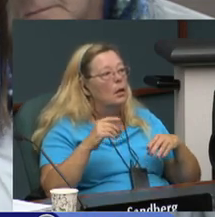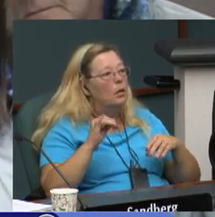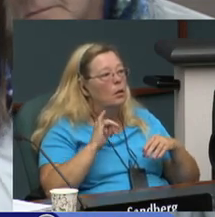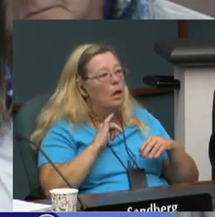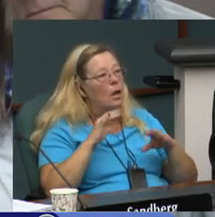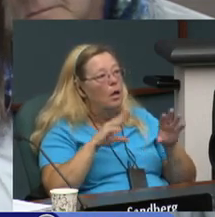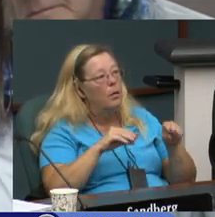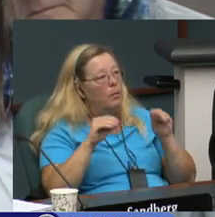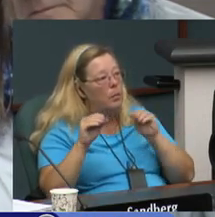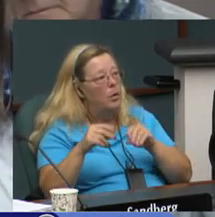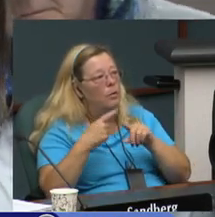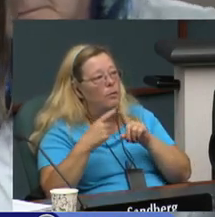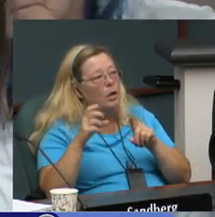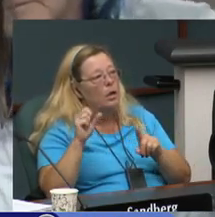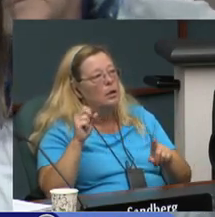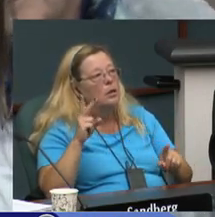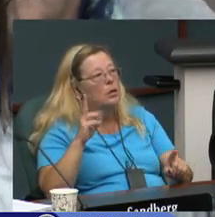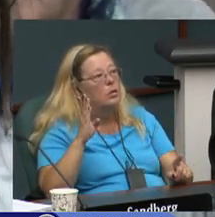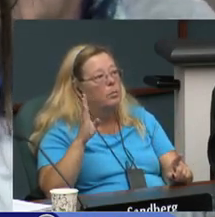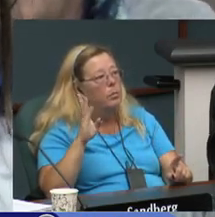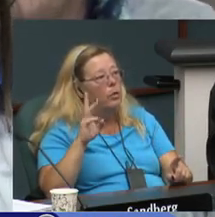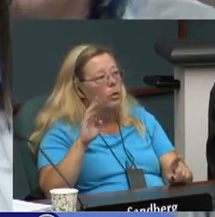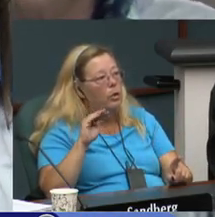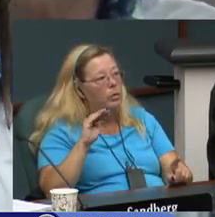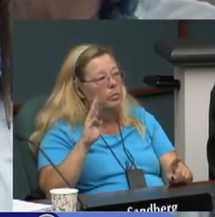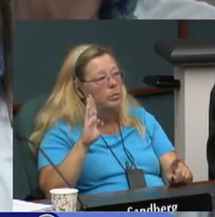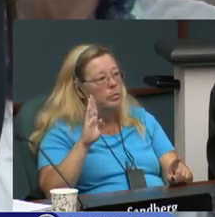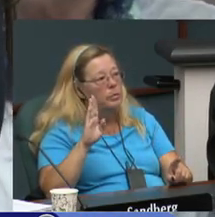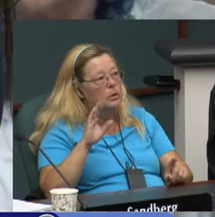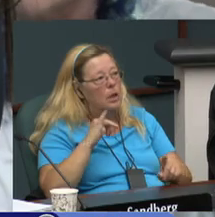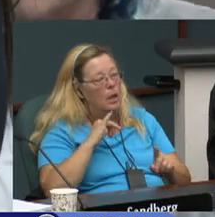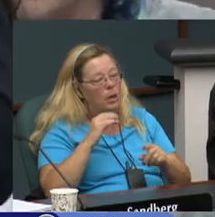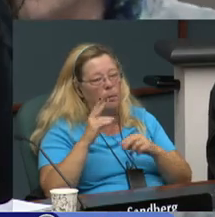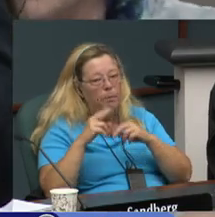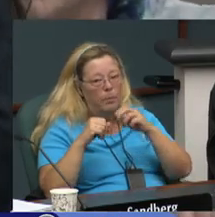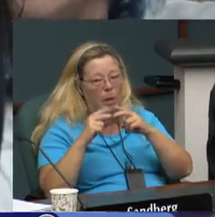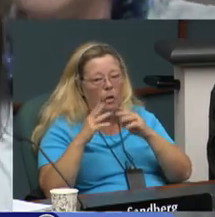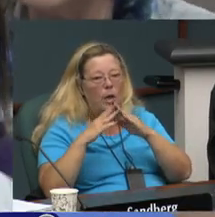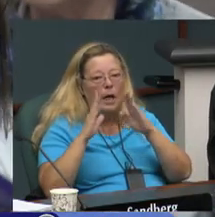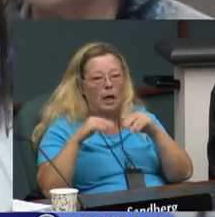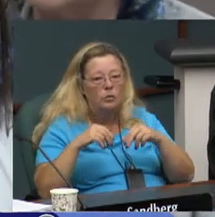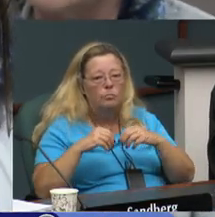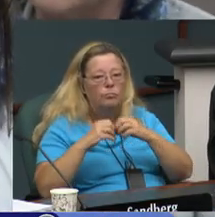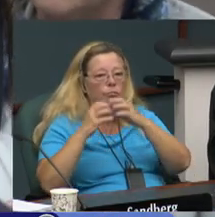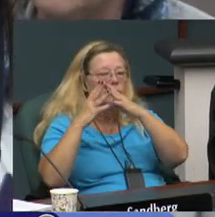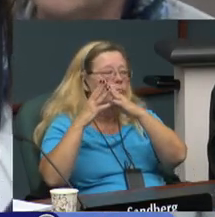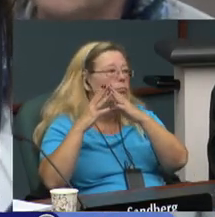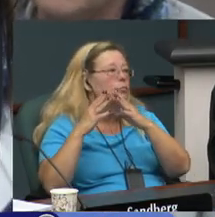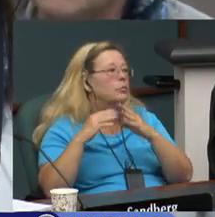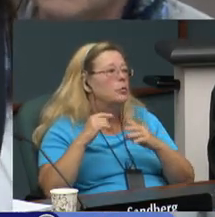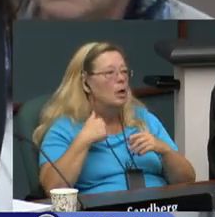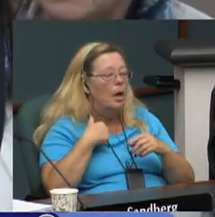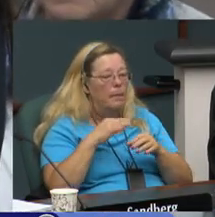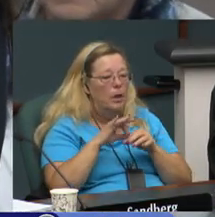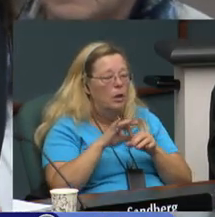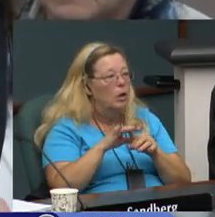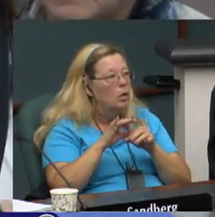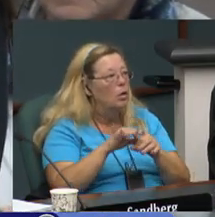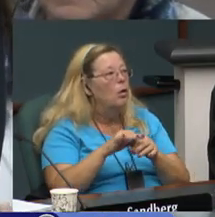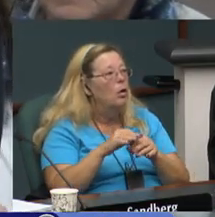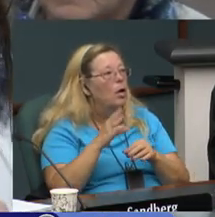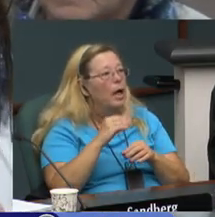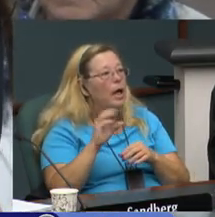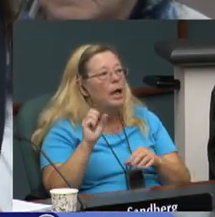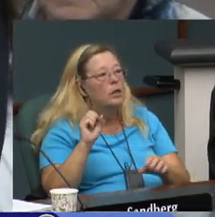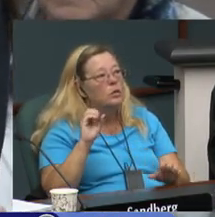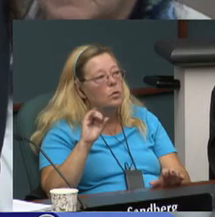there from the suburbs we built a house and I'm a gardener and the soil and in